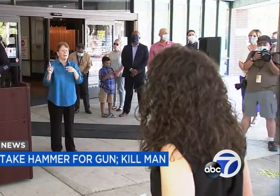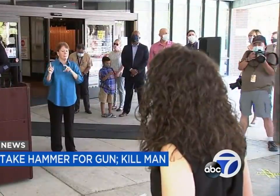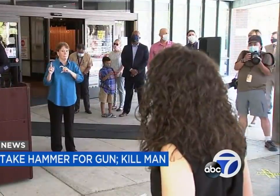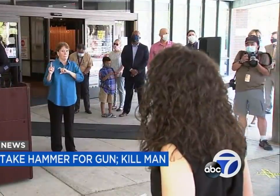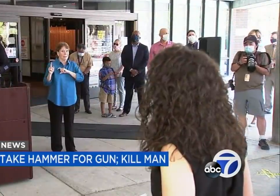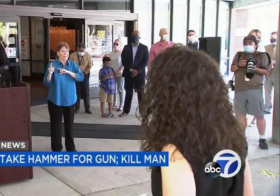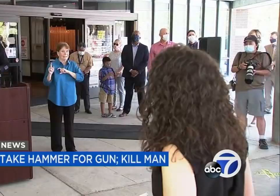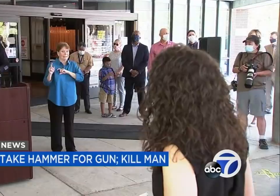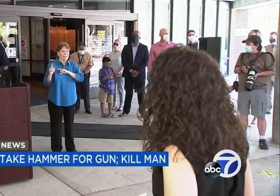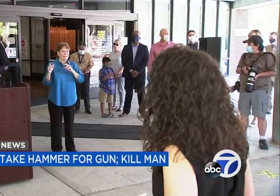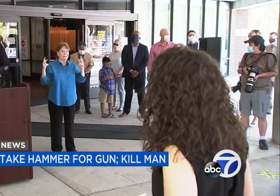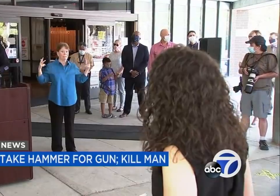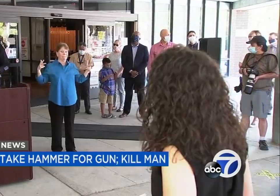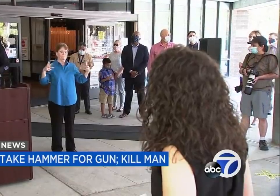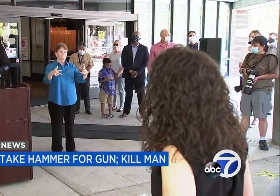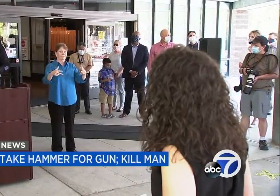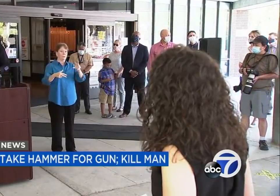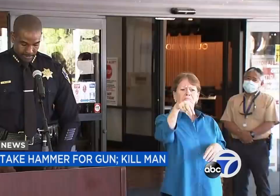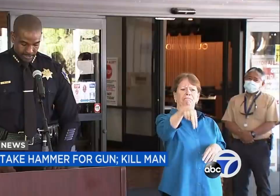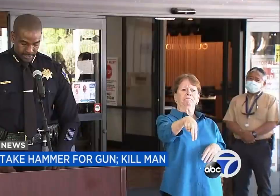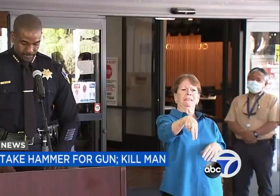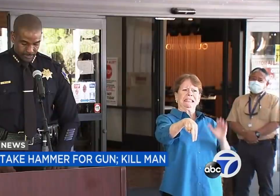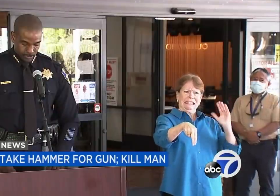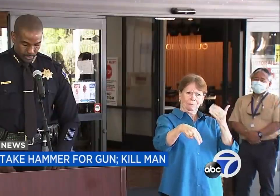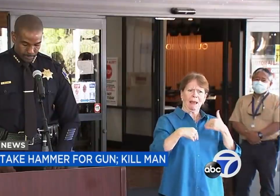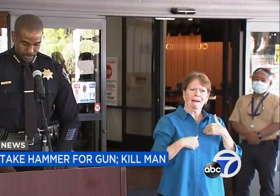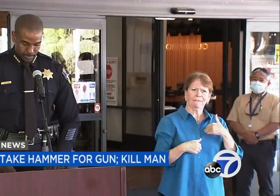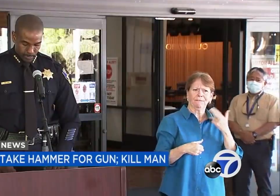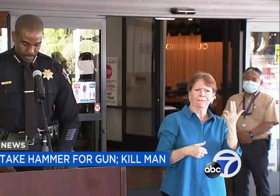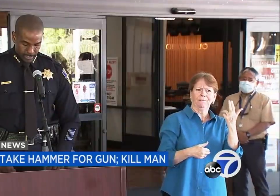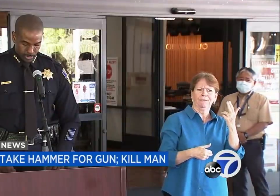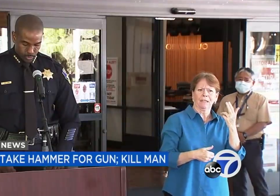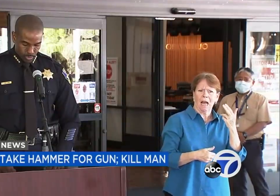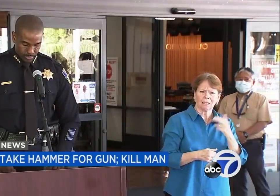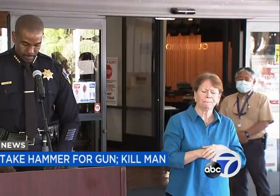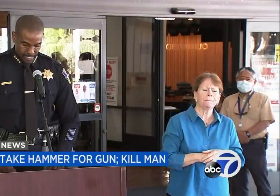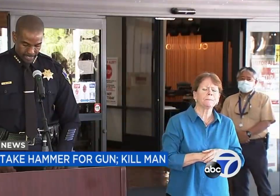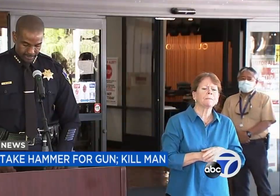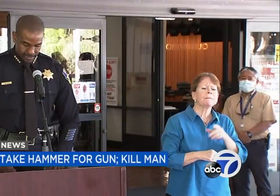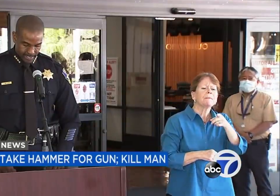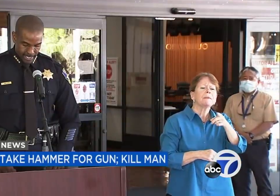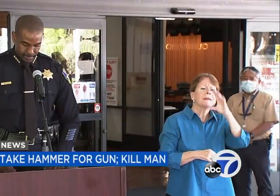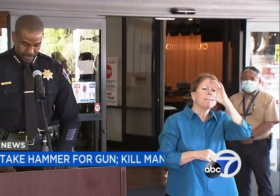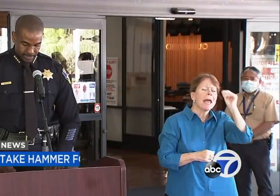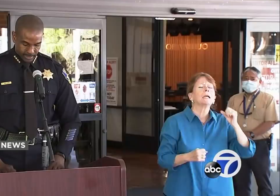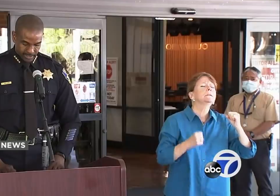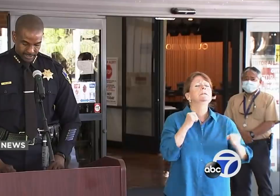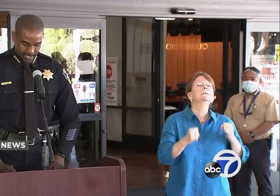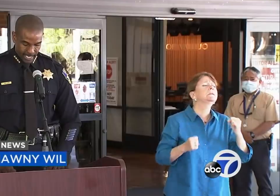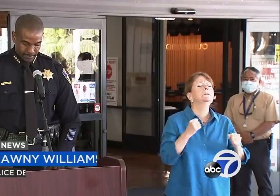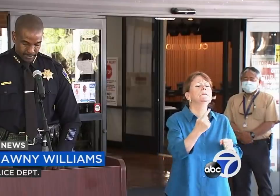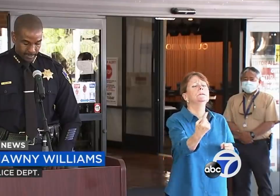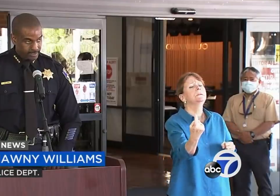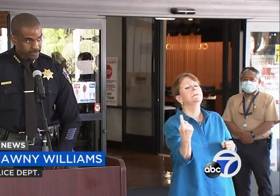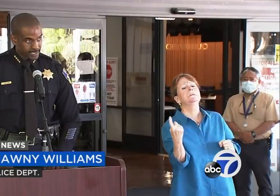WILLIAMS SAID IT APPEARED HE WAS GOING TO GET INTO A GETAWAY VEHICLE BEFORE CHANGING HIS MIND. THIS INDIVIDUAL APPEARED TO